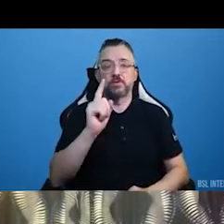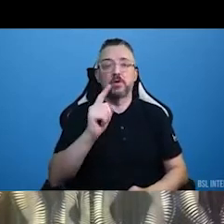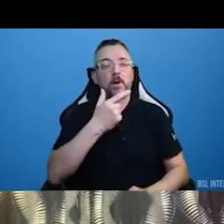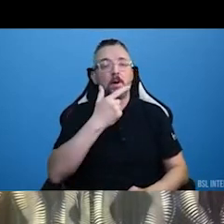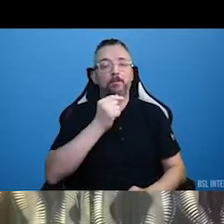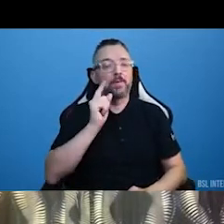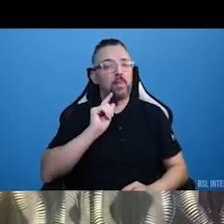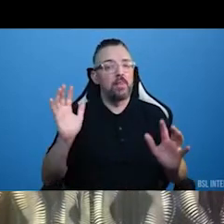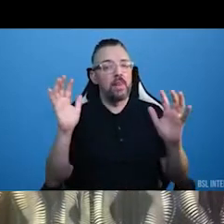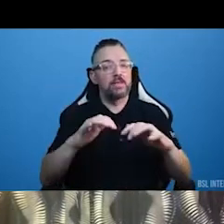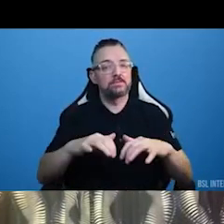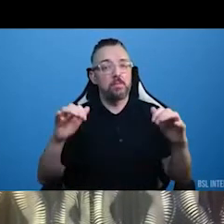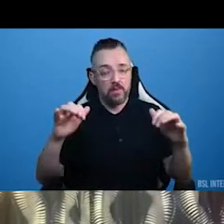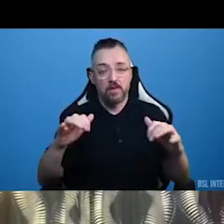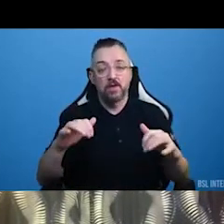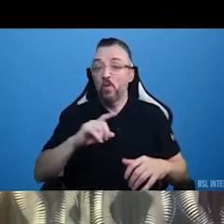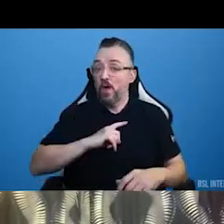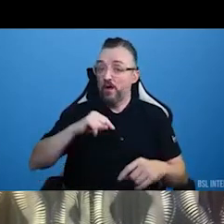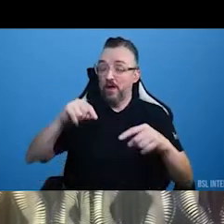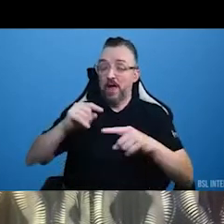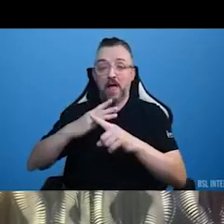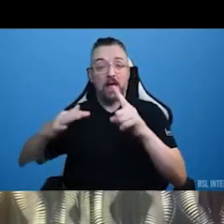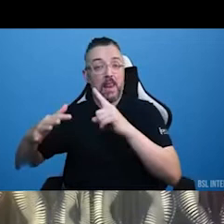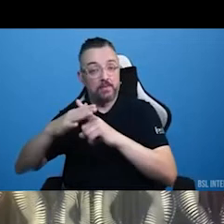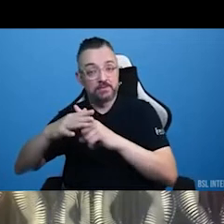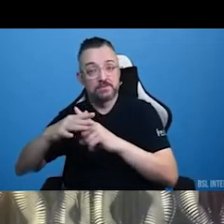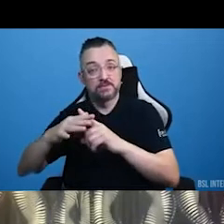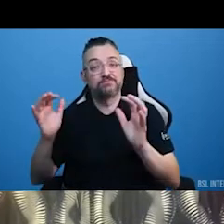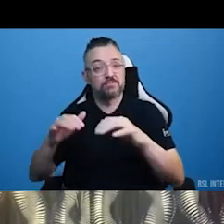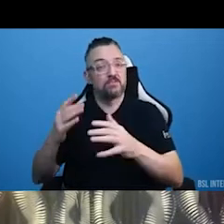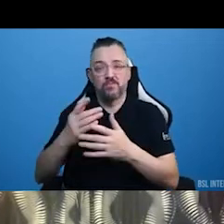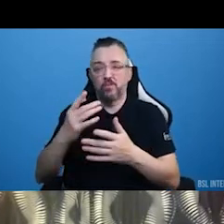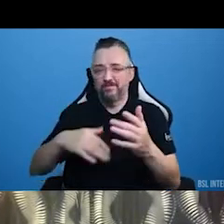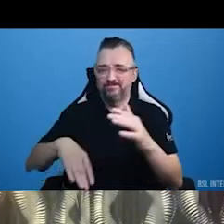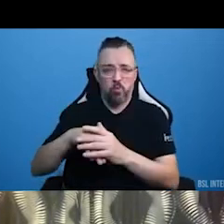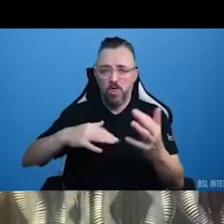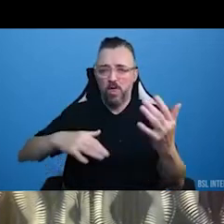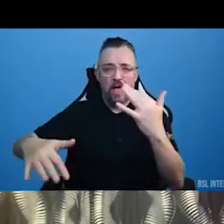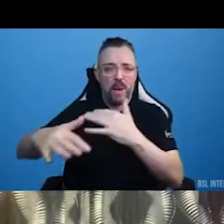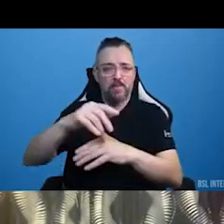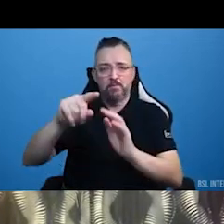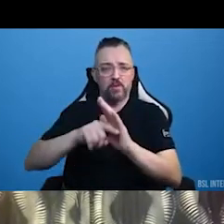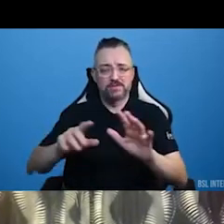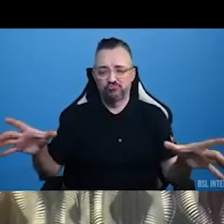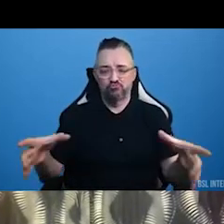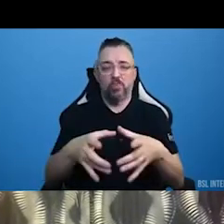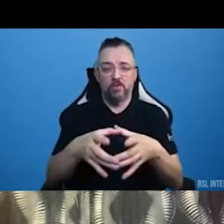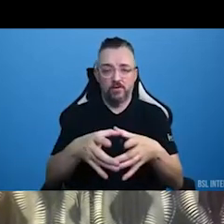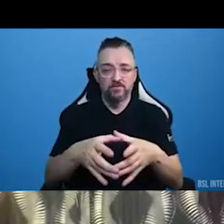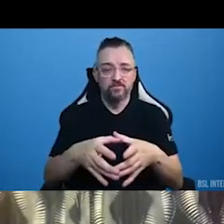because in a climate emergency, all housing policy is climate policy. Those two are inseparable. So this pulled together tenants unions,